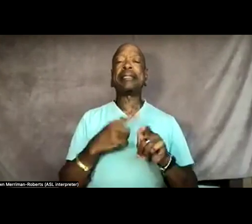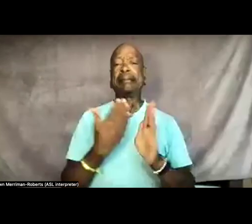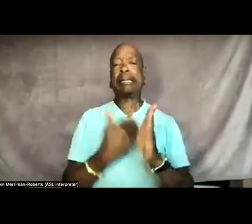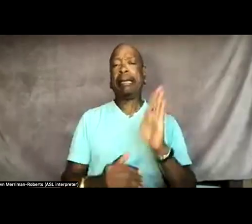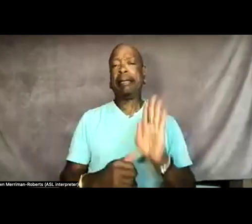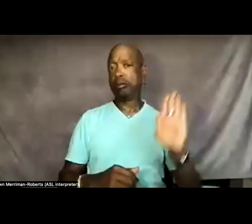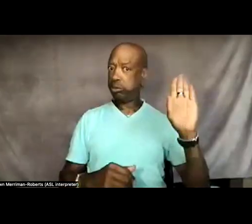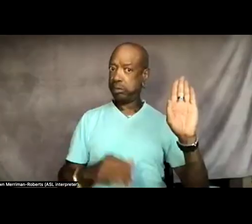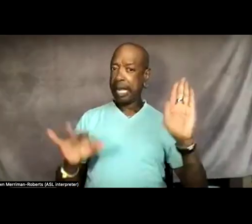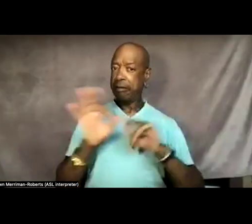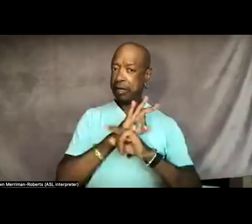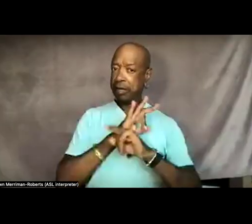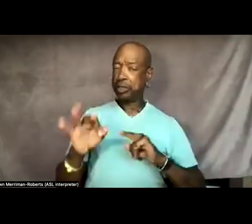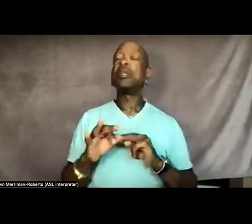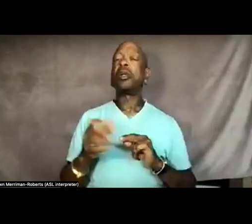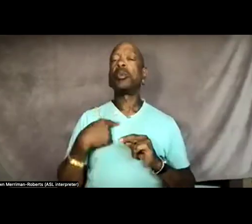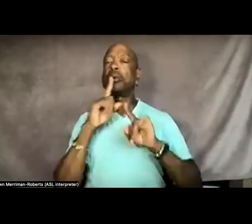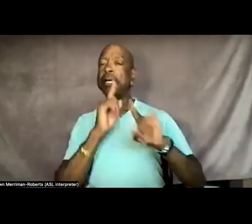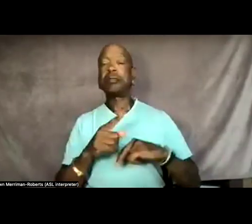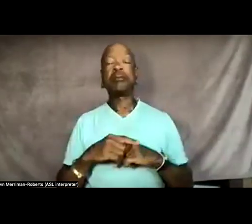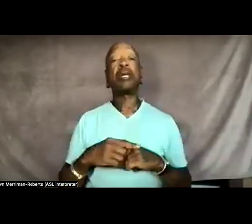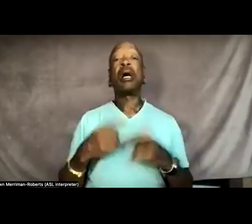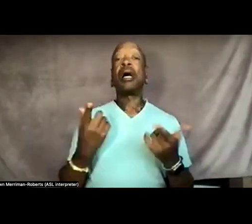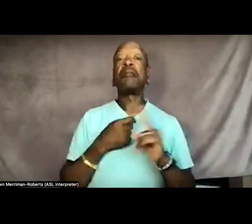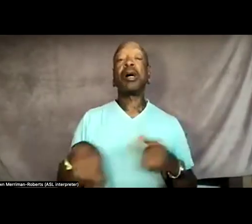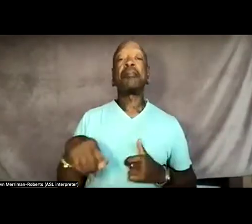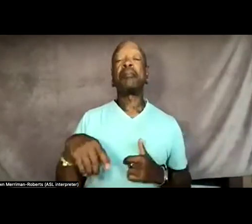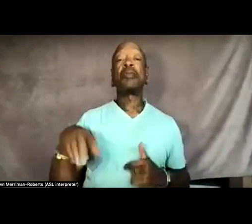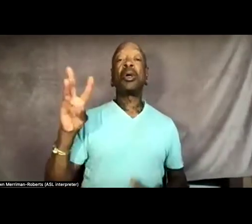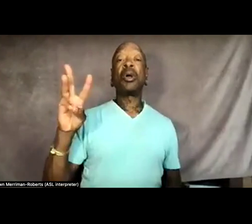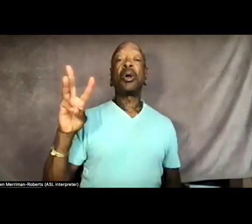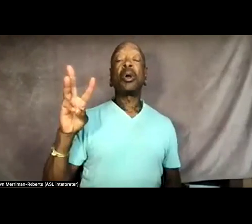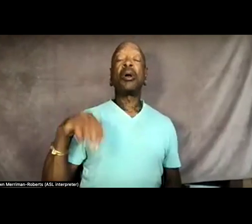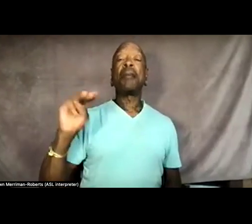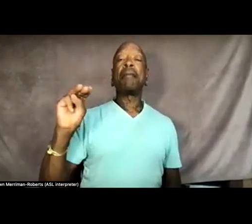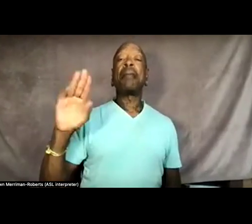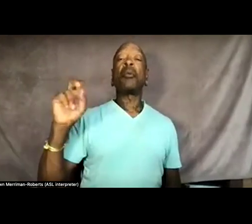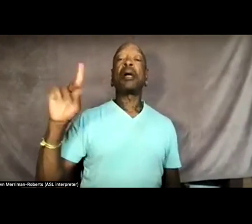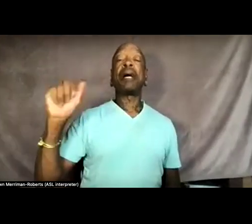you from Ramatush ohalone land also known as San Francisco I know that we have people here tonight